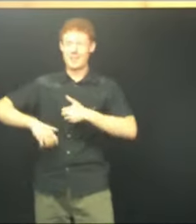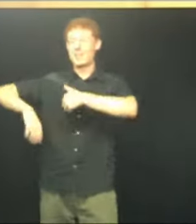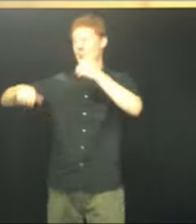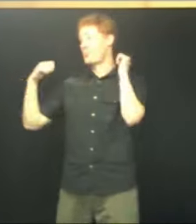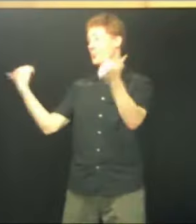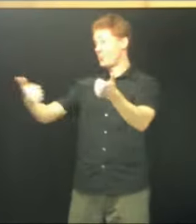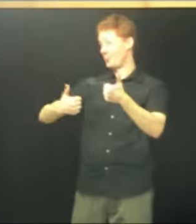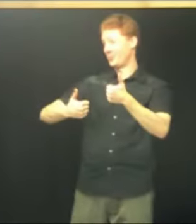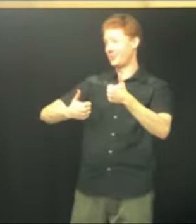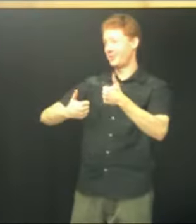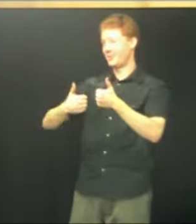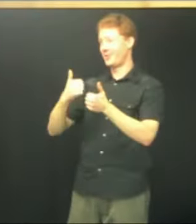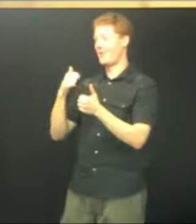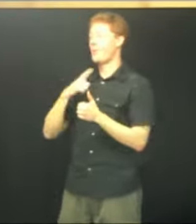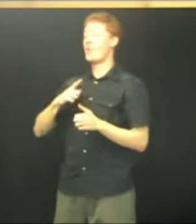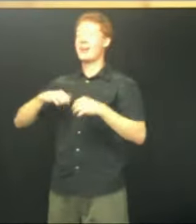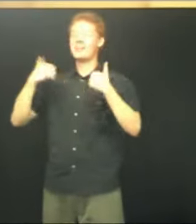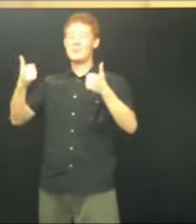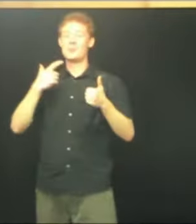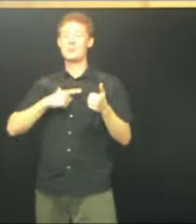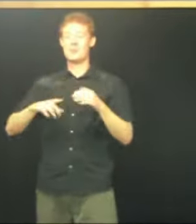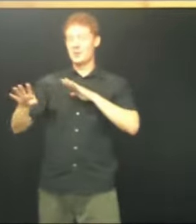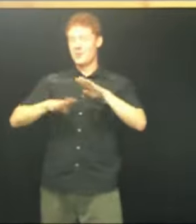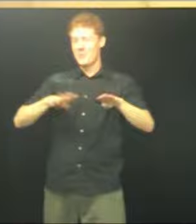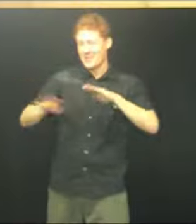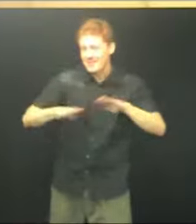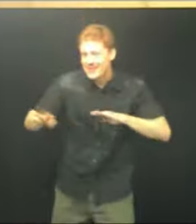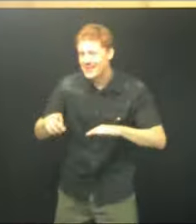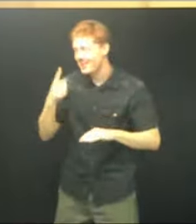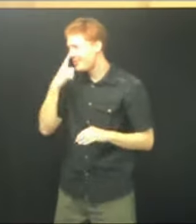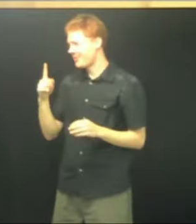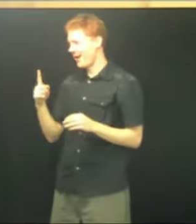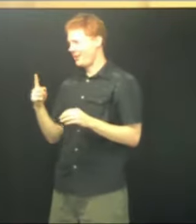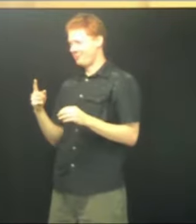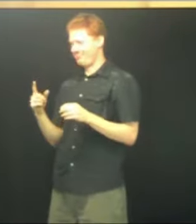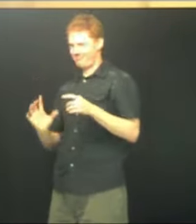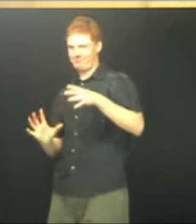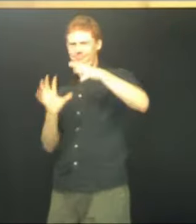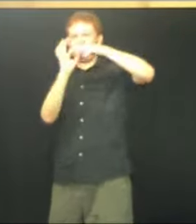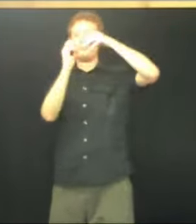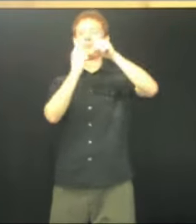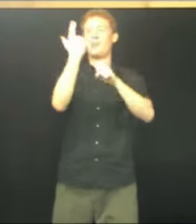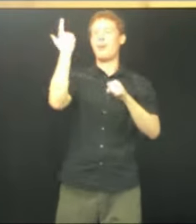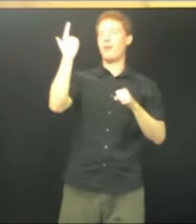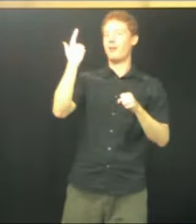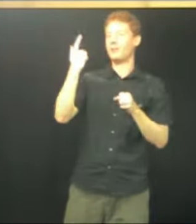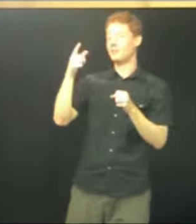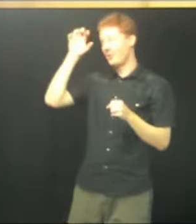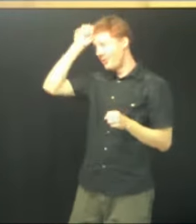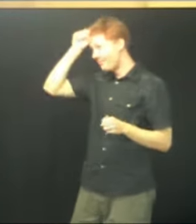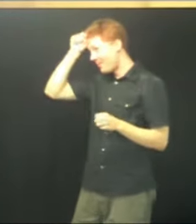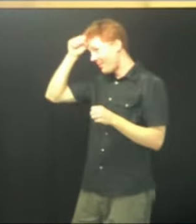That is great! Why is it great? it means you are so busy that you can't build your relationship with God